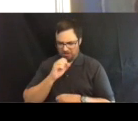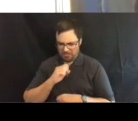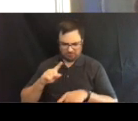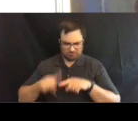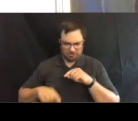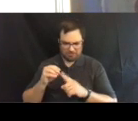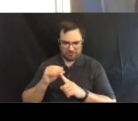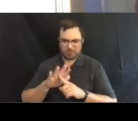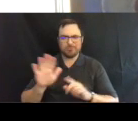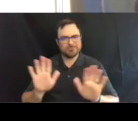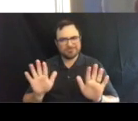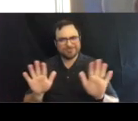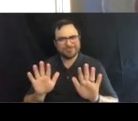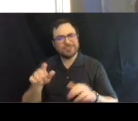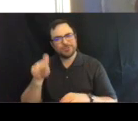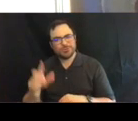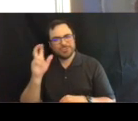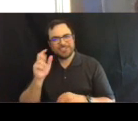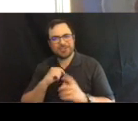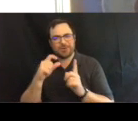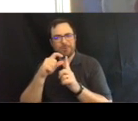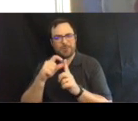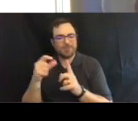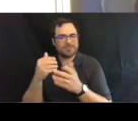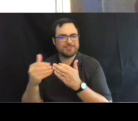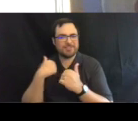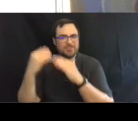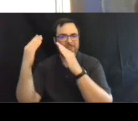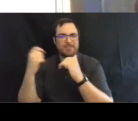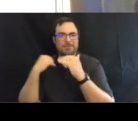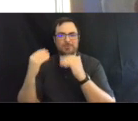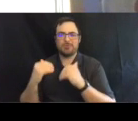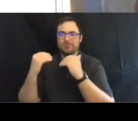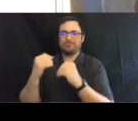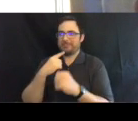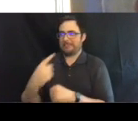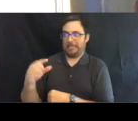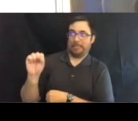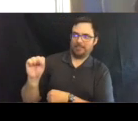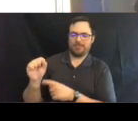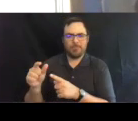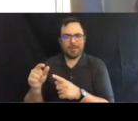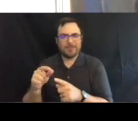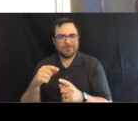right, I mean they should hear words even if we don't expect them to be able to say "s" if we don't stop exposing them to to